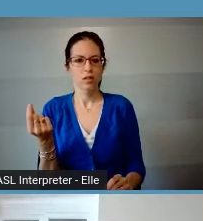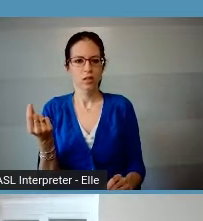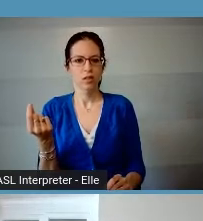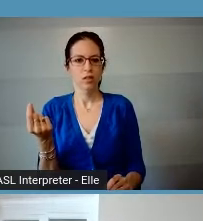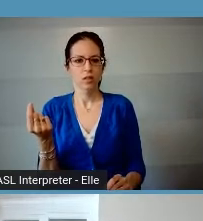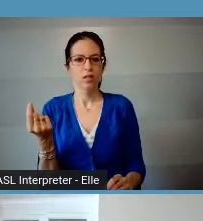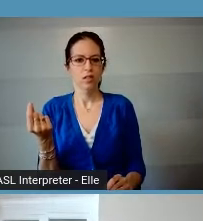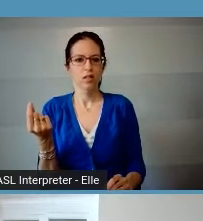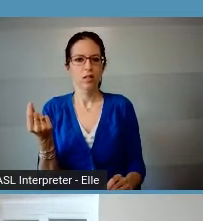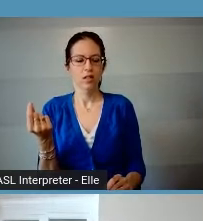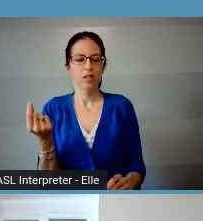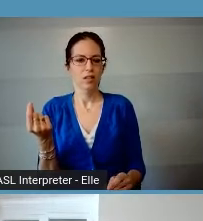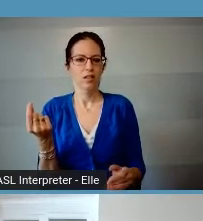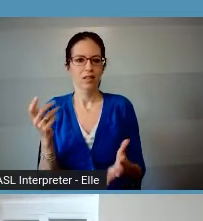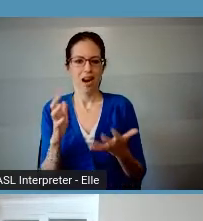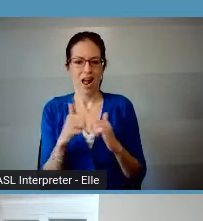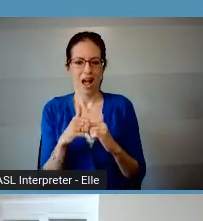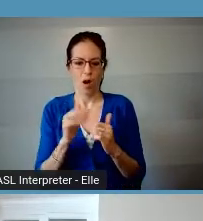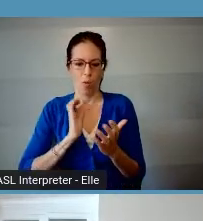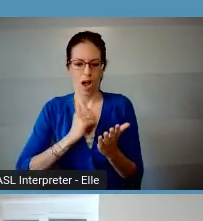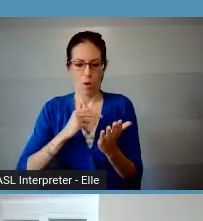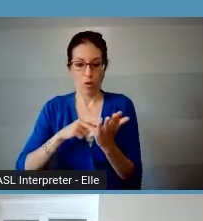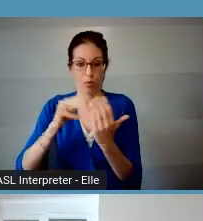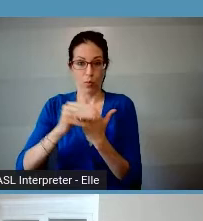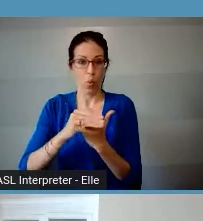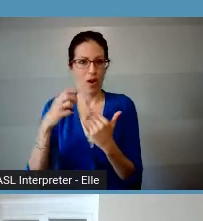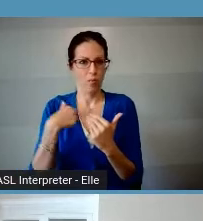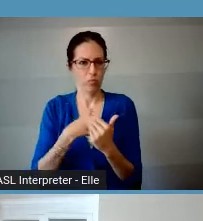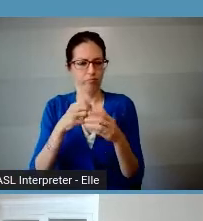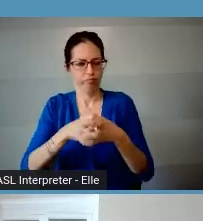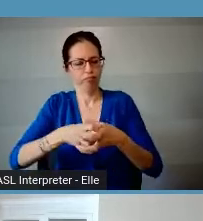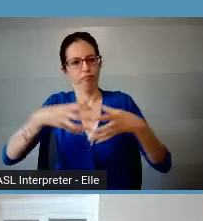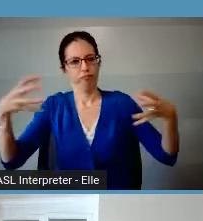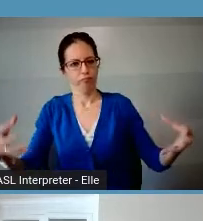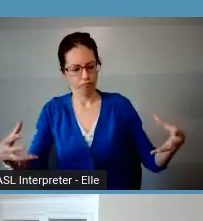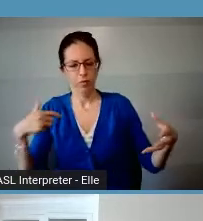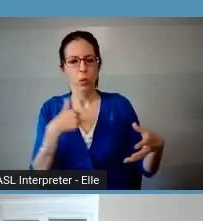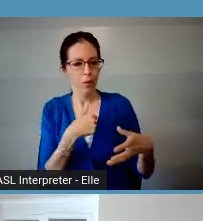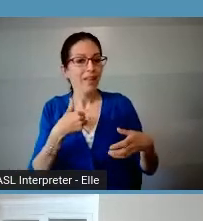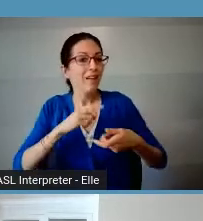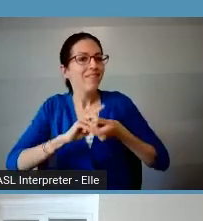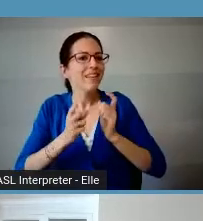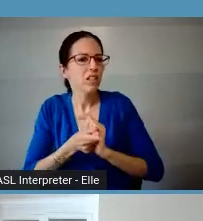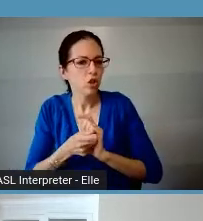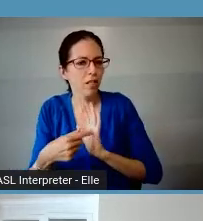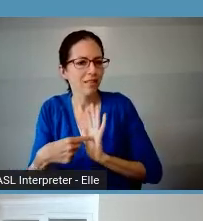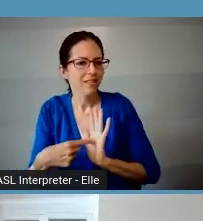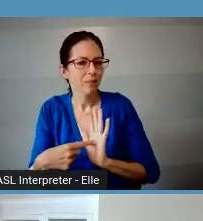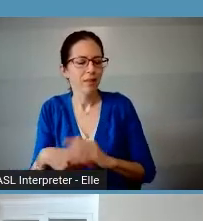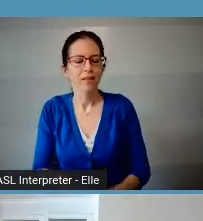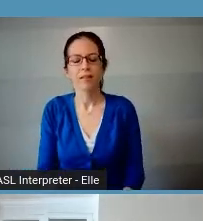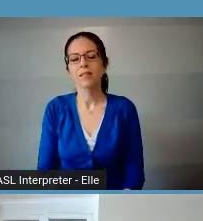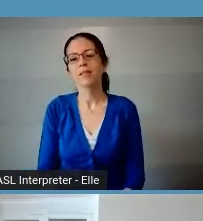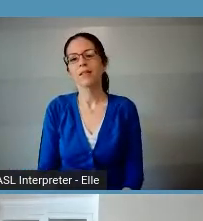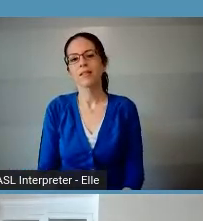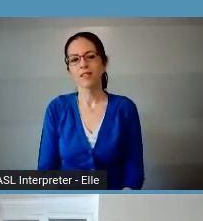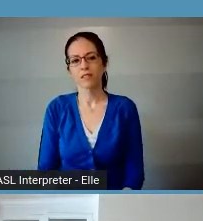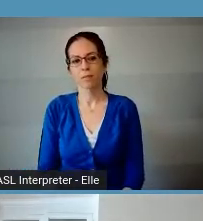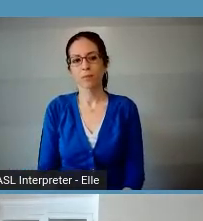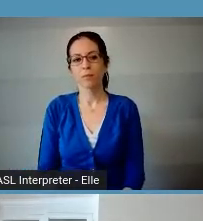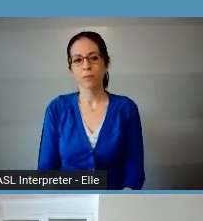programmatic depth of our website is a digital exhibit we developed. So I will profiles as